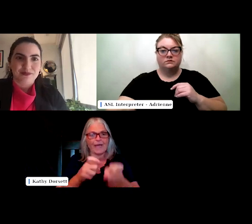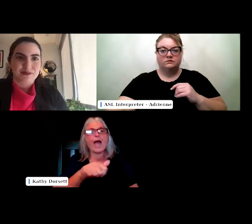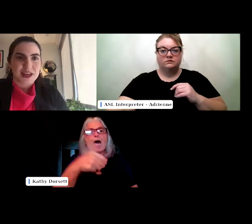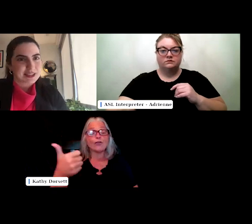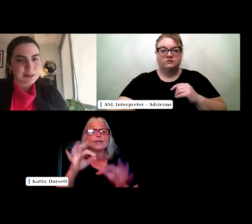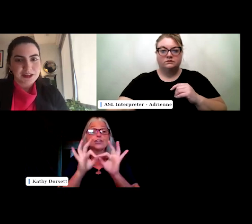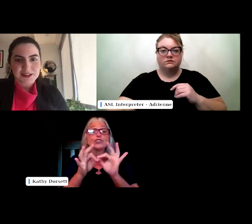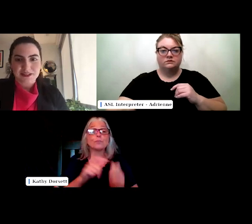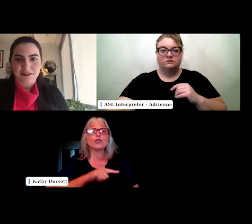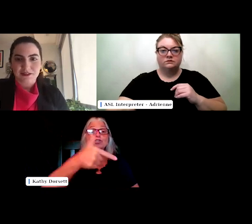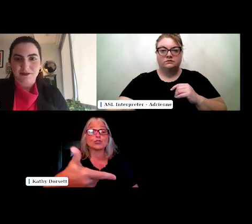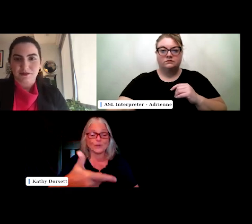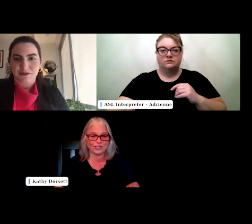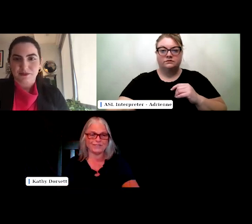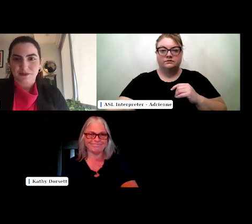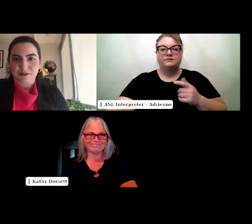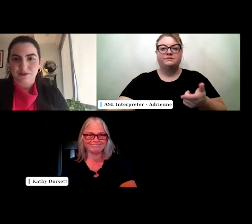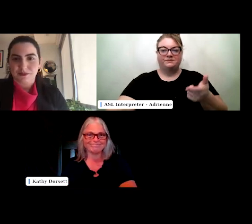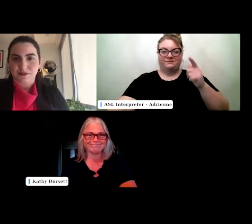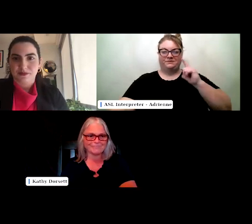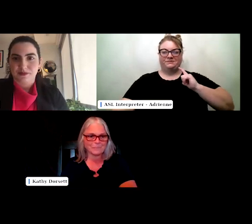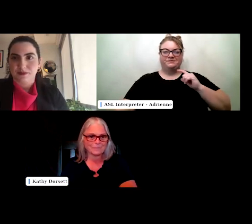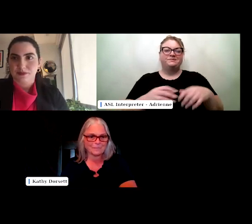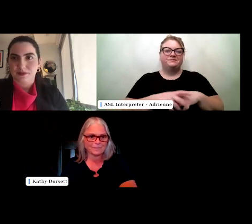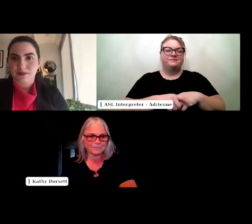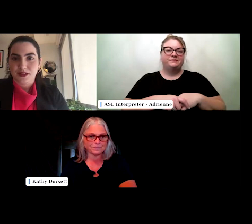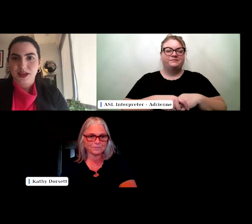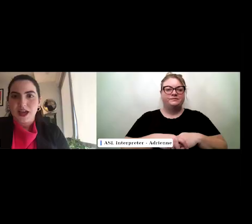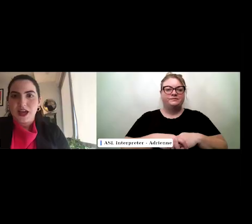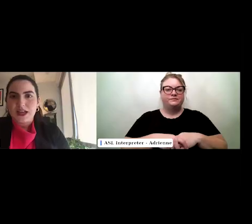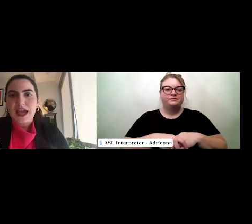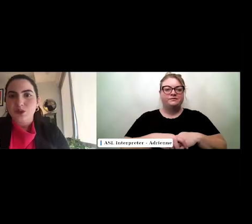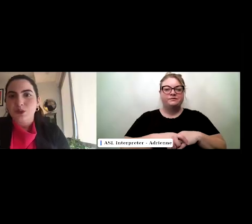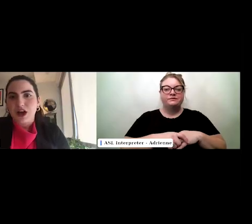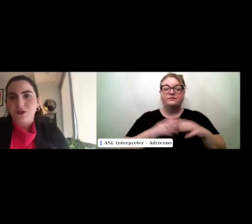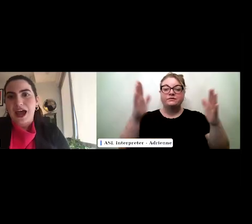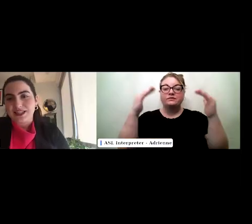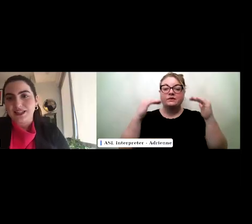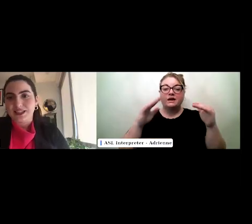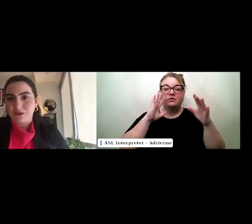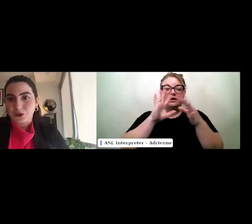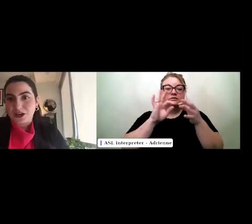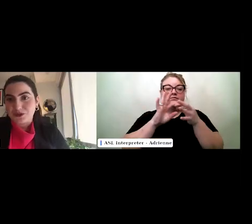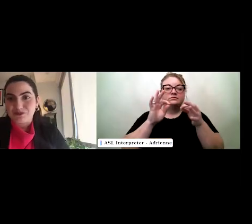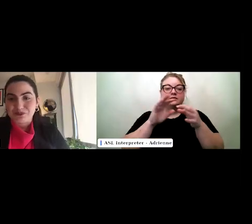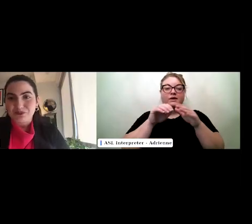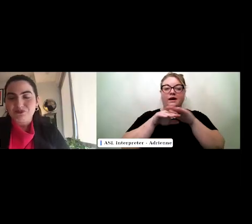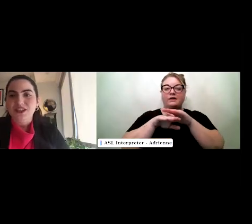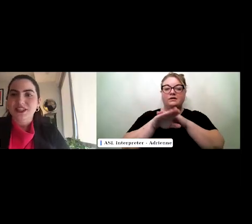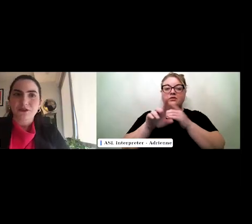Next slide, please. Next we will cover access to self direction.